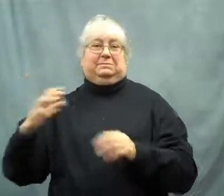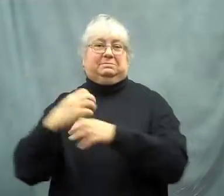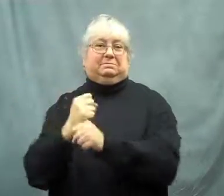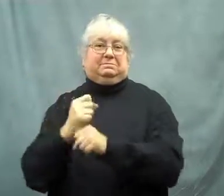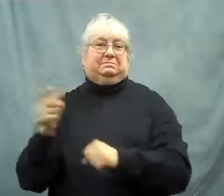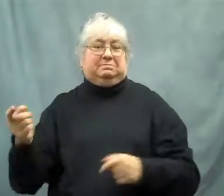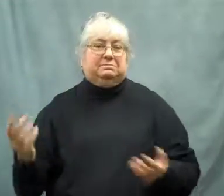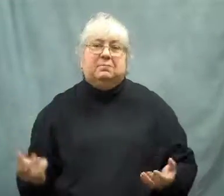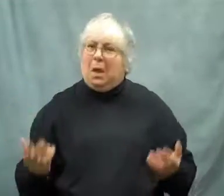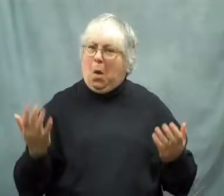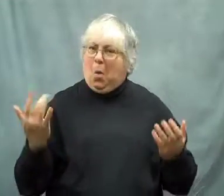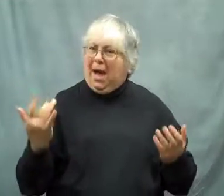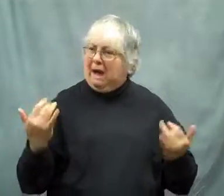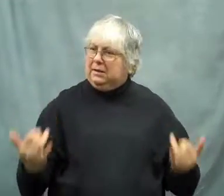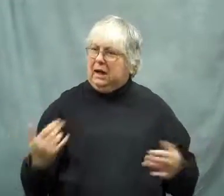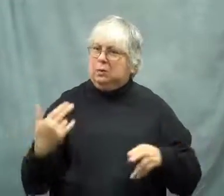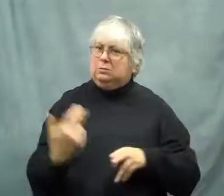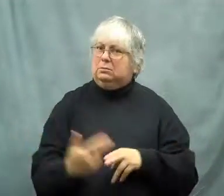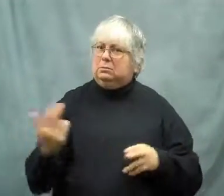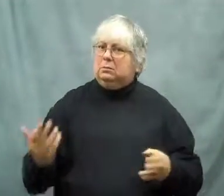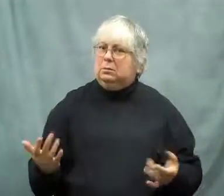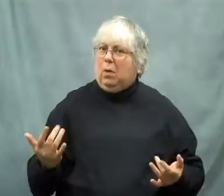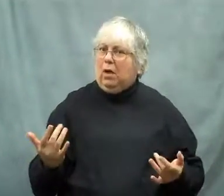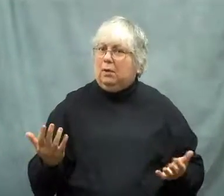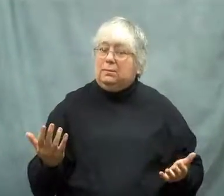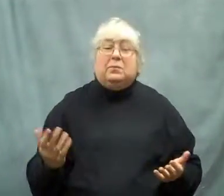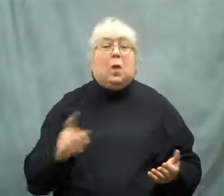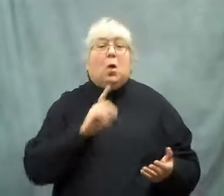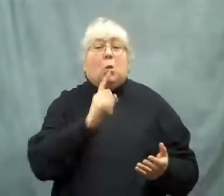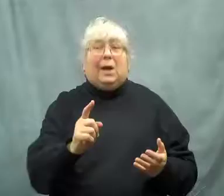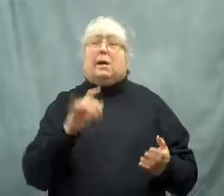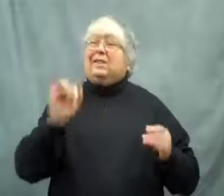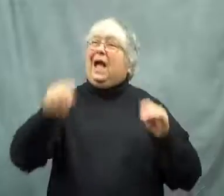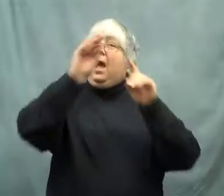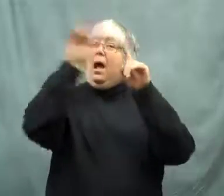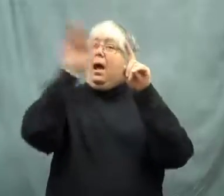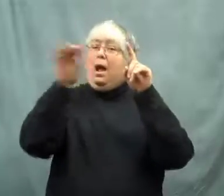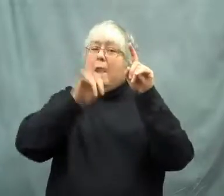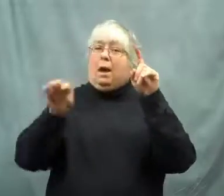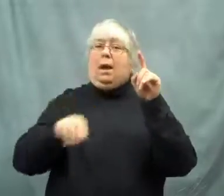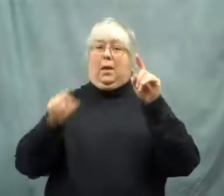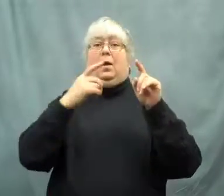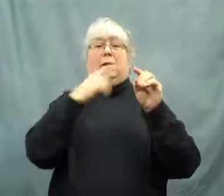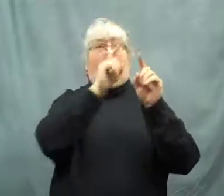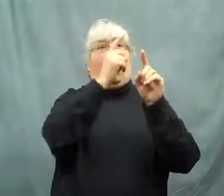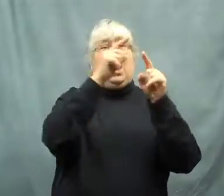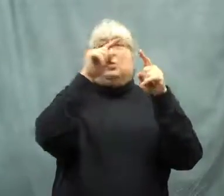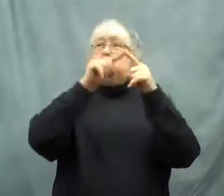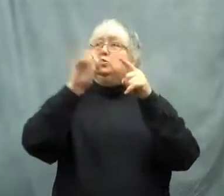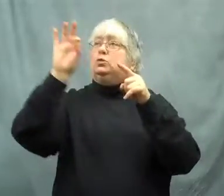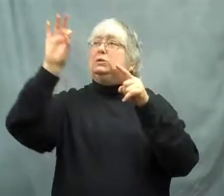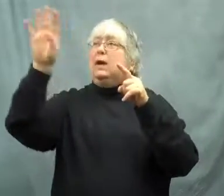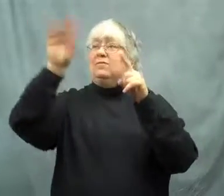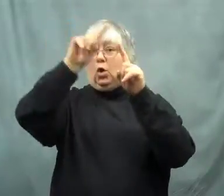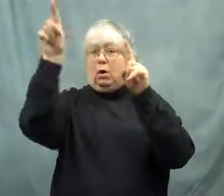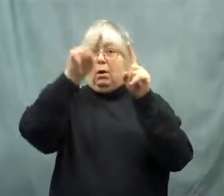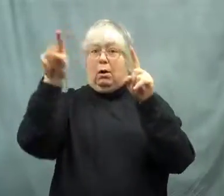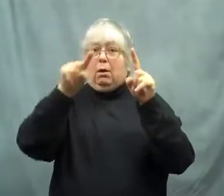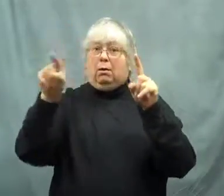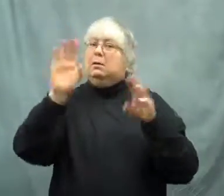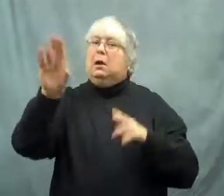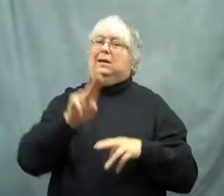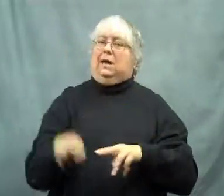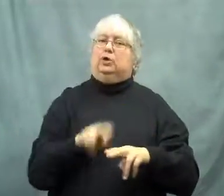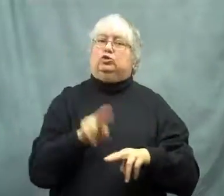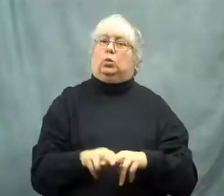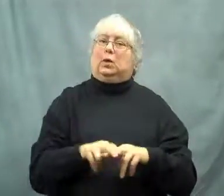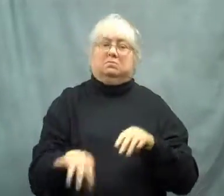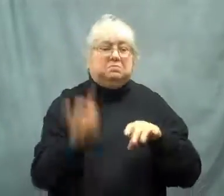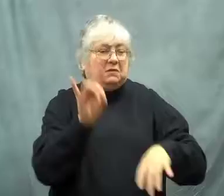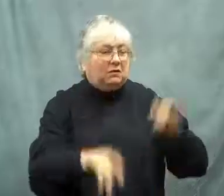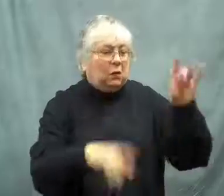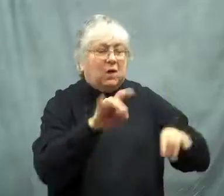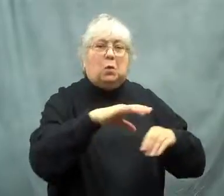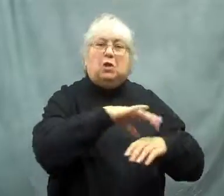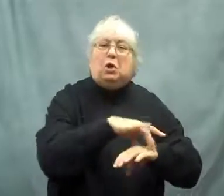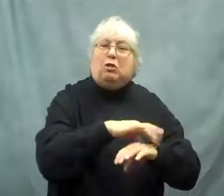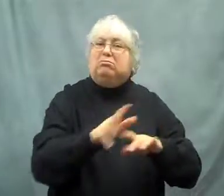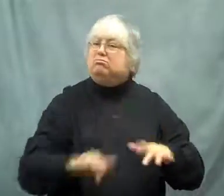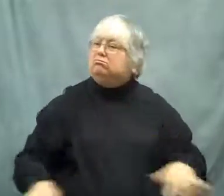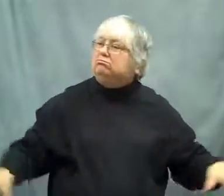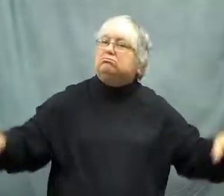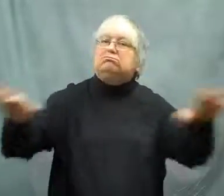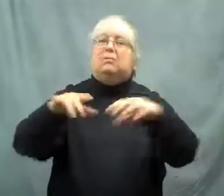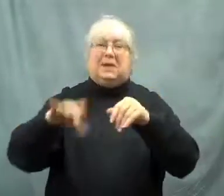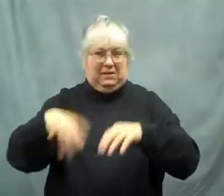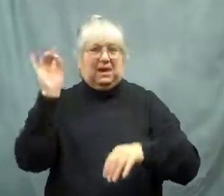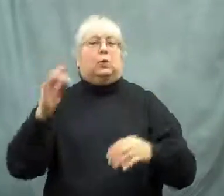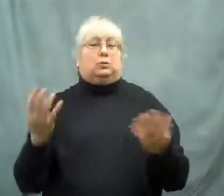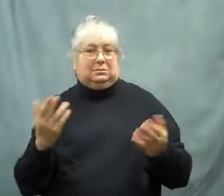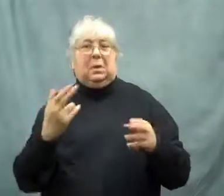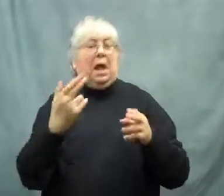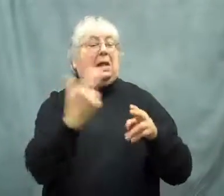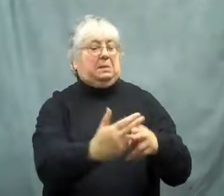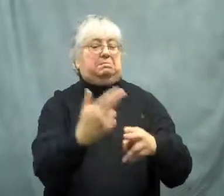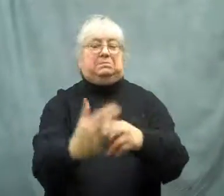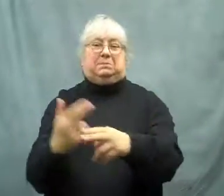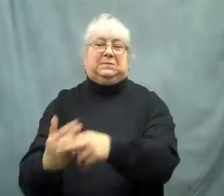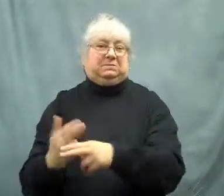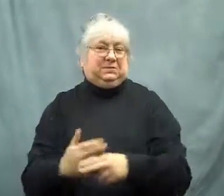Scientists create them by forcing an extra proton into the atom.